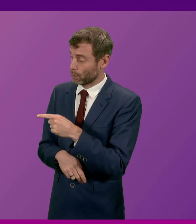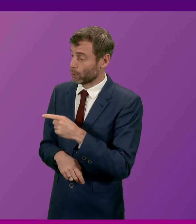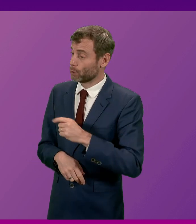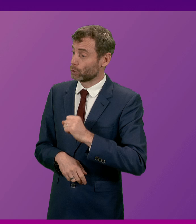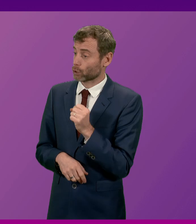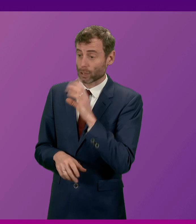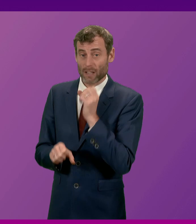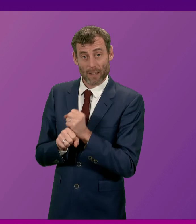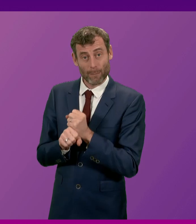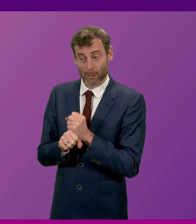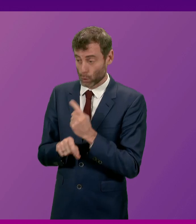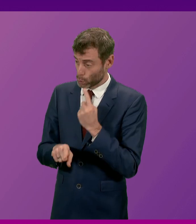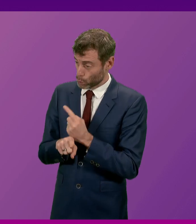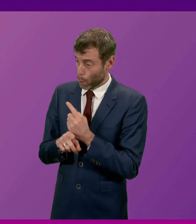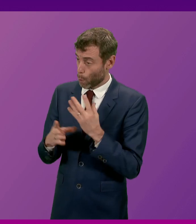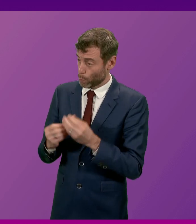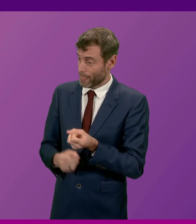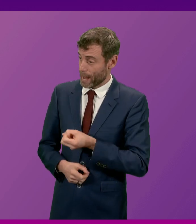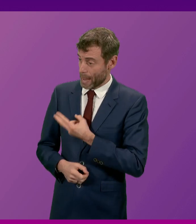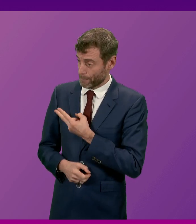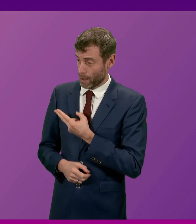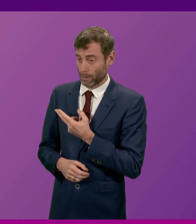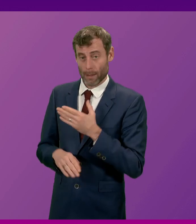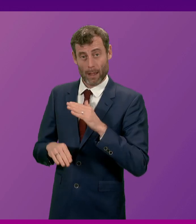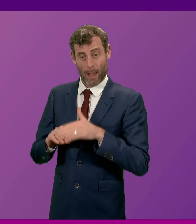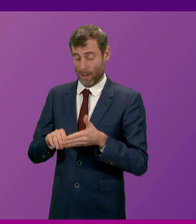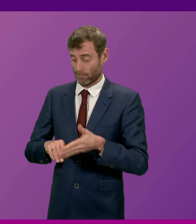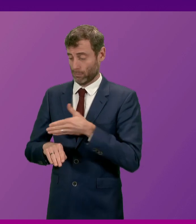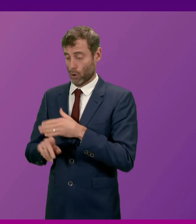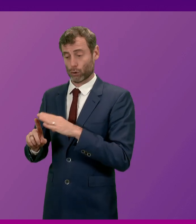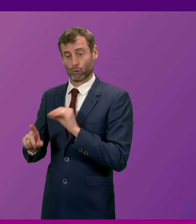dropping those cruel Tory welfare plans, which appear still to be on the cards?